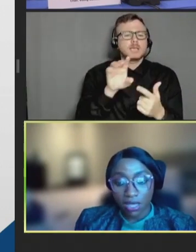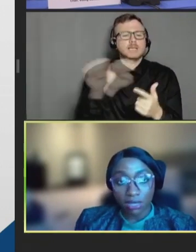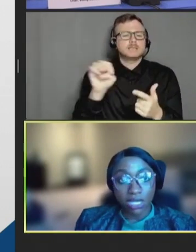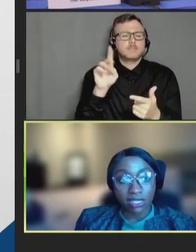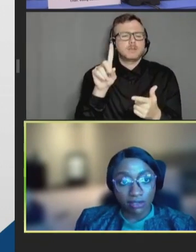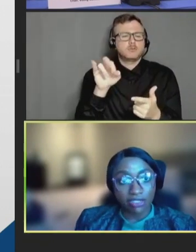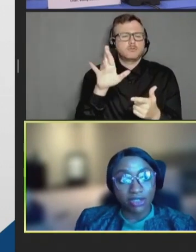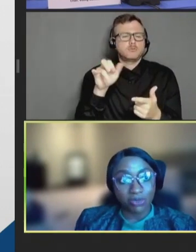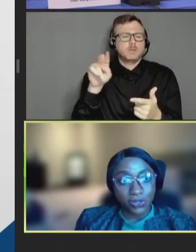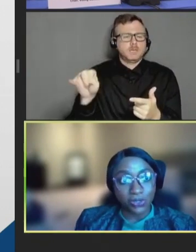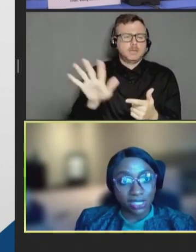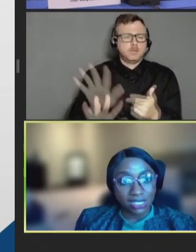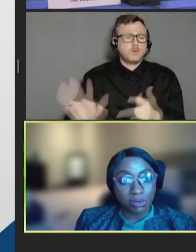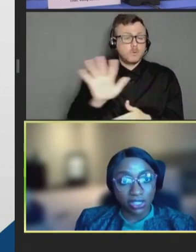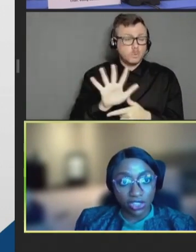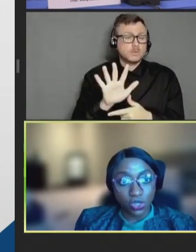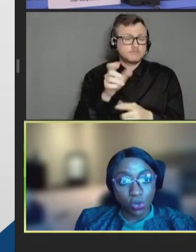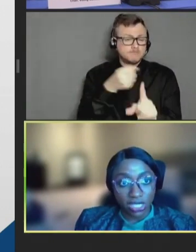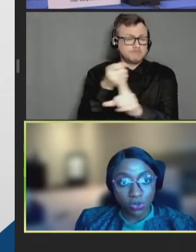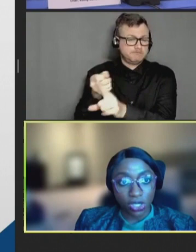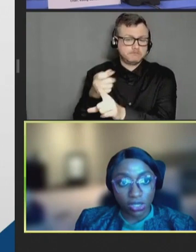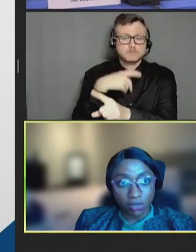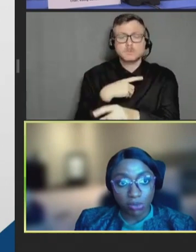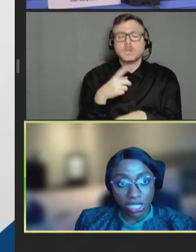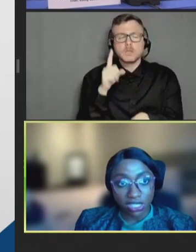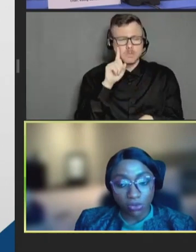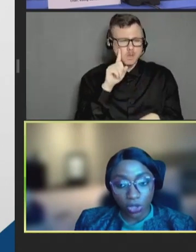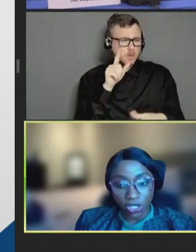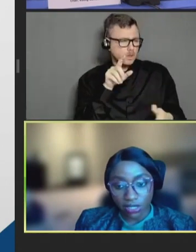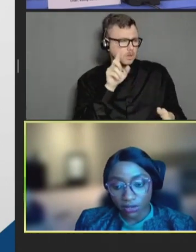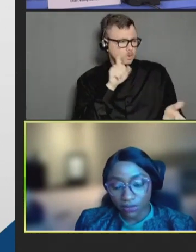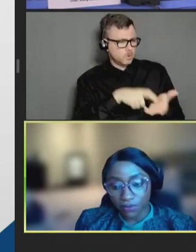And I think we've also seen similar in the U.S. as well, maybe at a smaller scale.